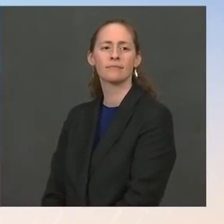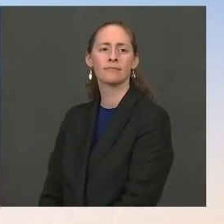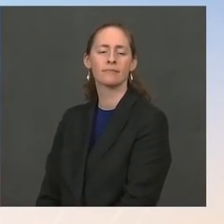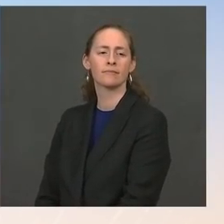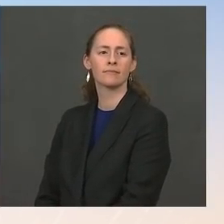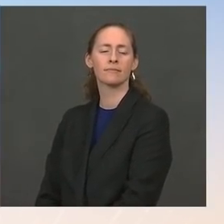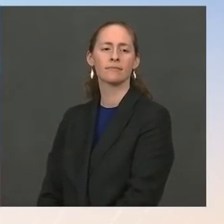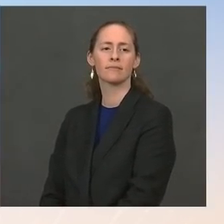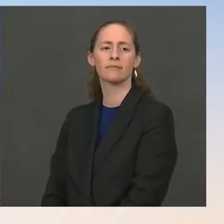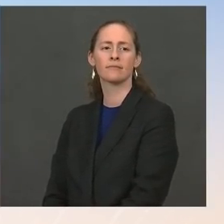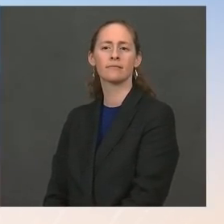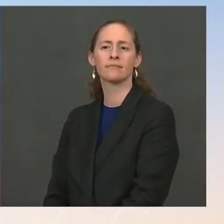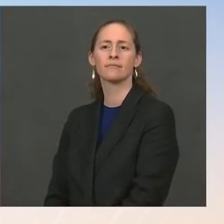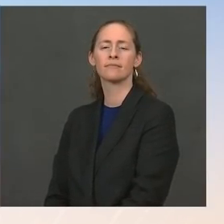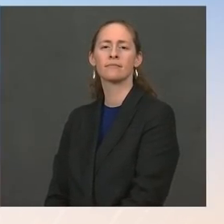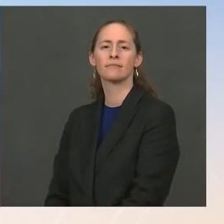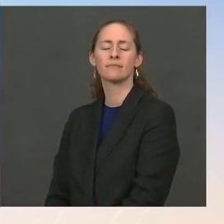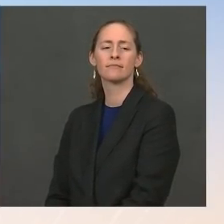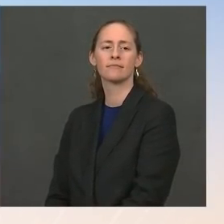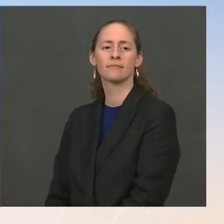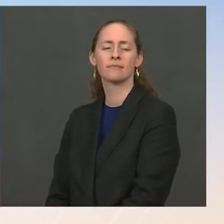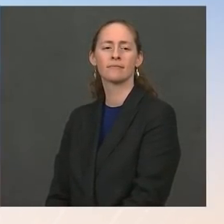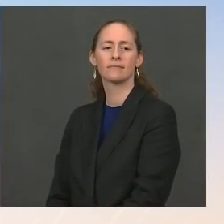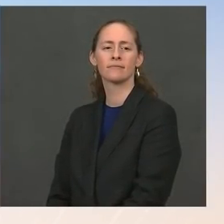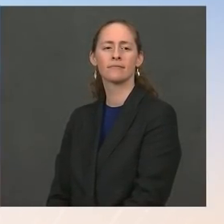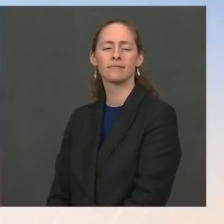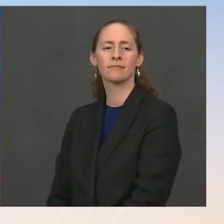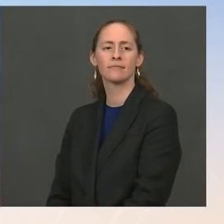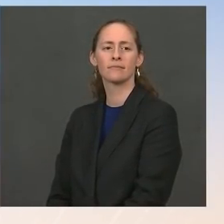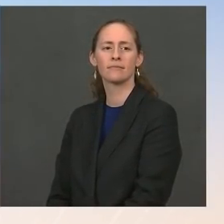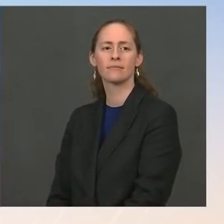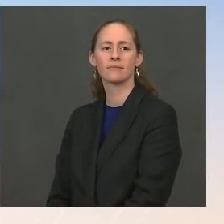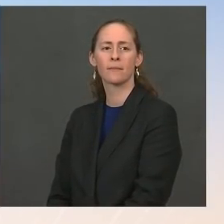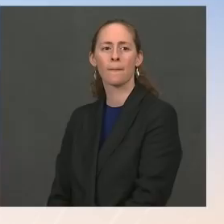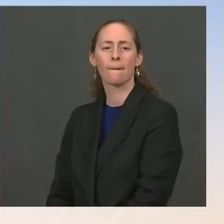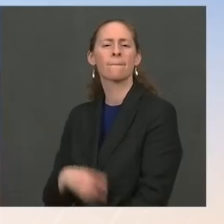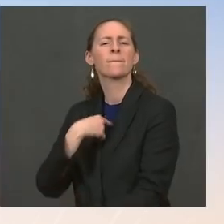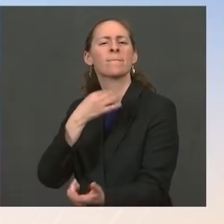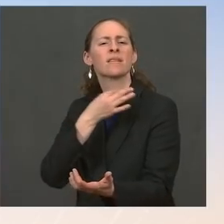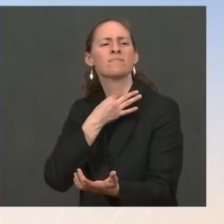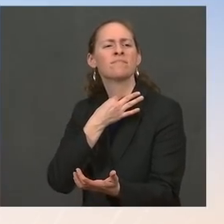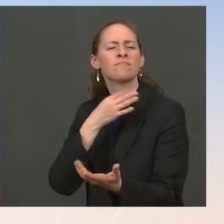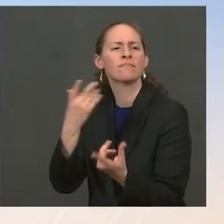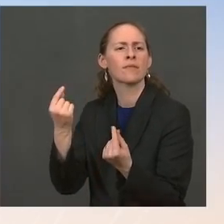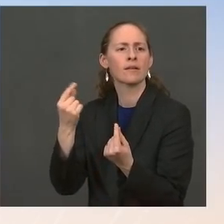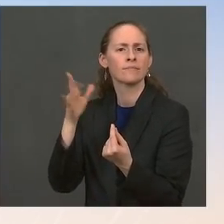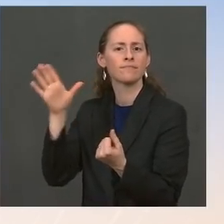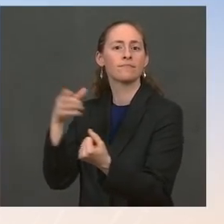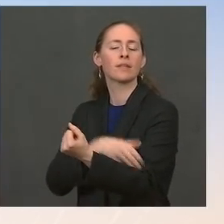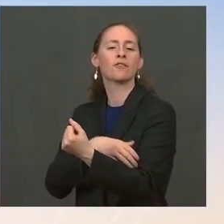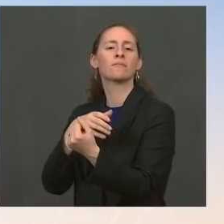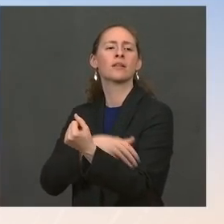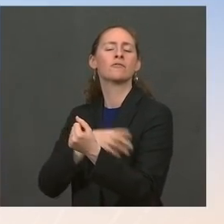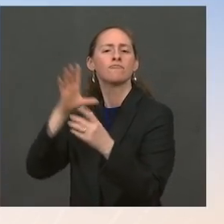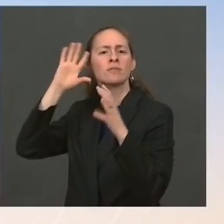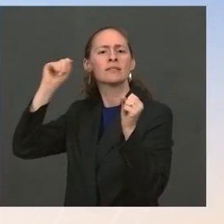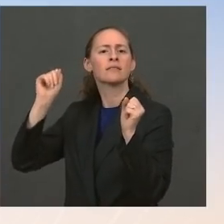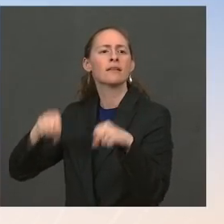Or is there -- you know, what powers -- other powers do you have to take more steps? Or is it really just on Americans now to do what they can?